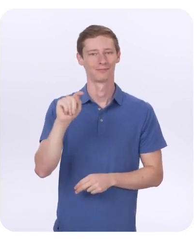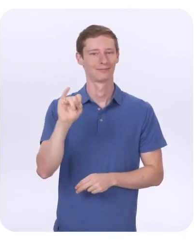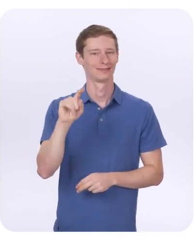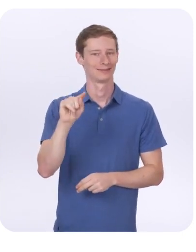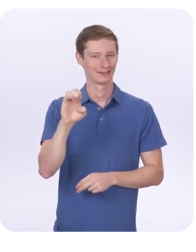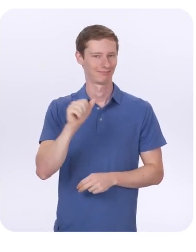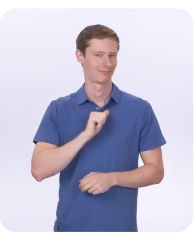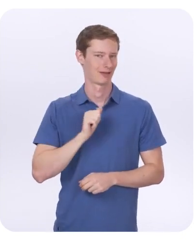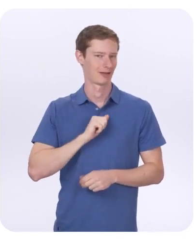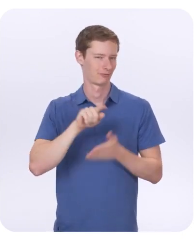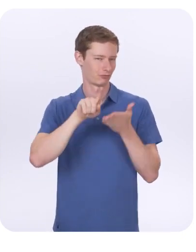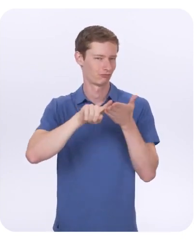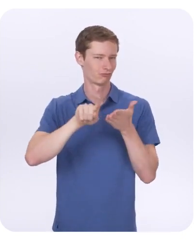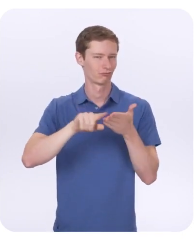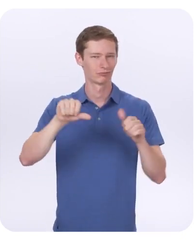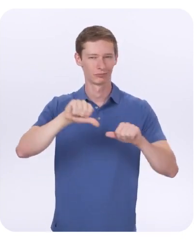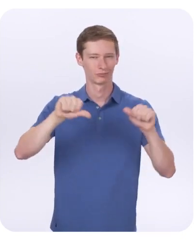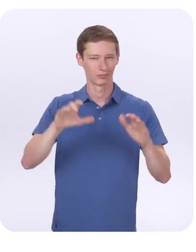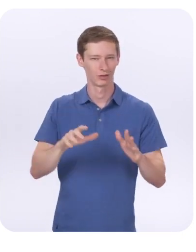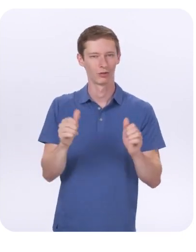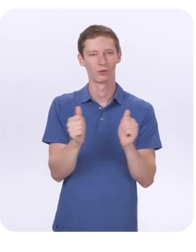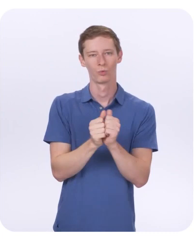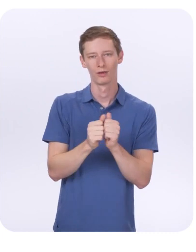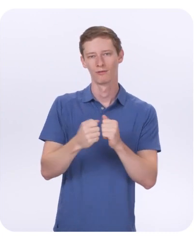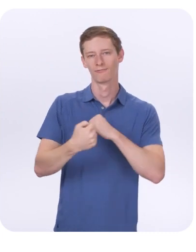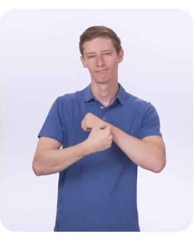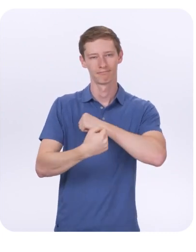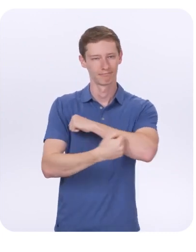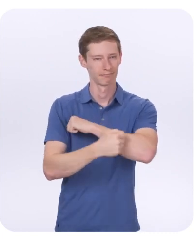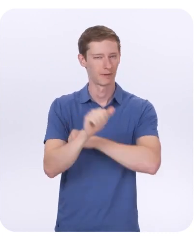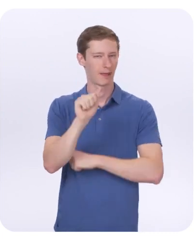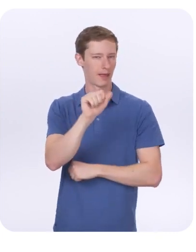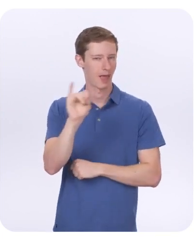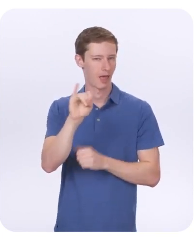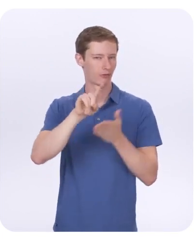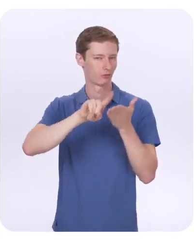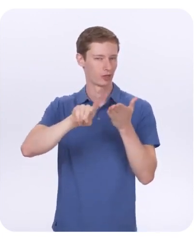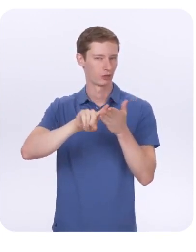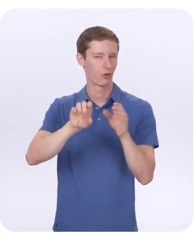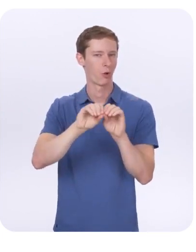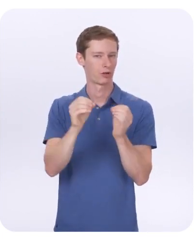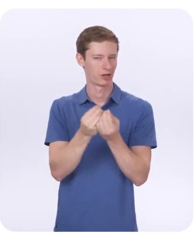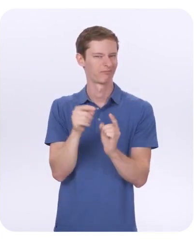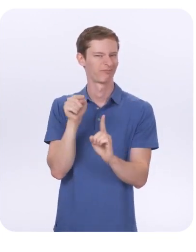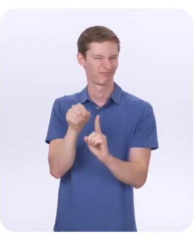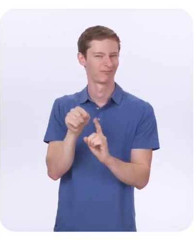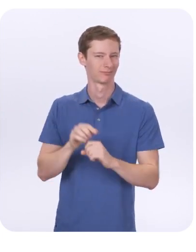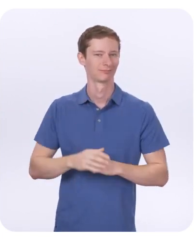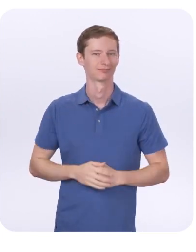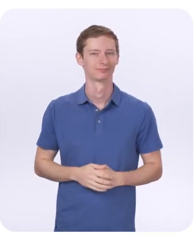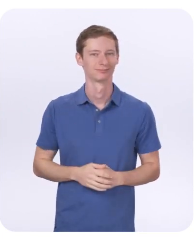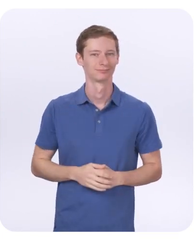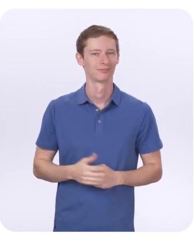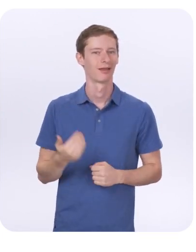We have three models in the Code Llama family: Code Llama, Code Llama-Python and Code Llama-Instruct.